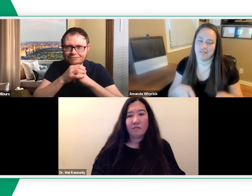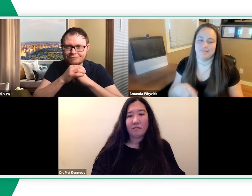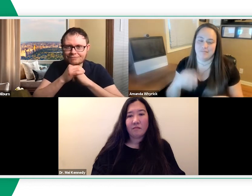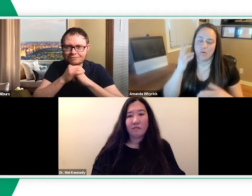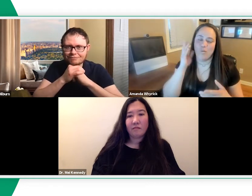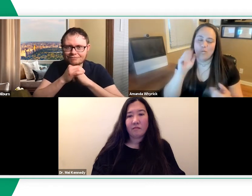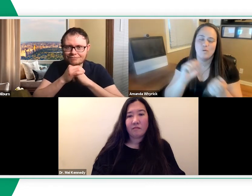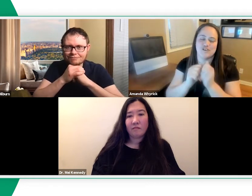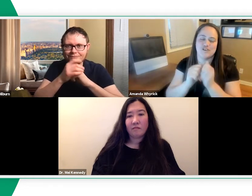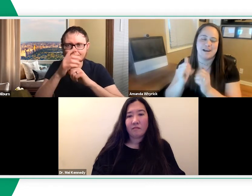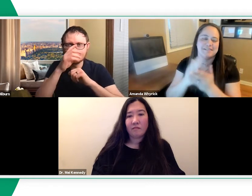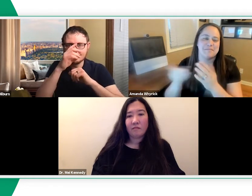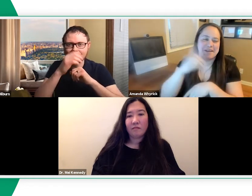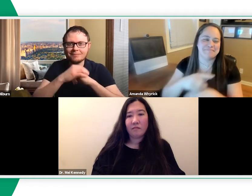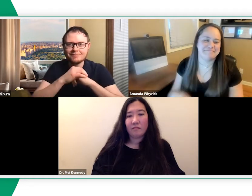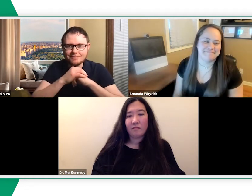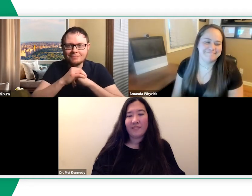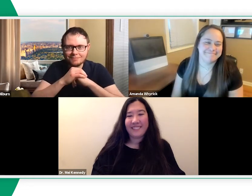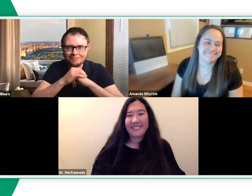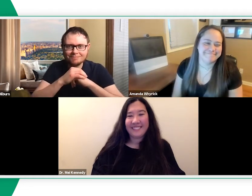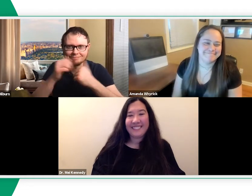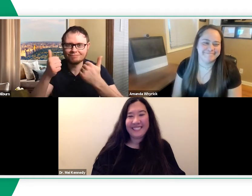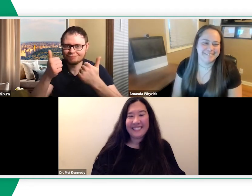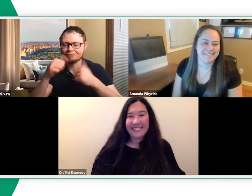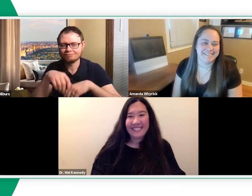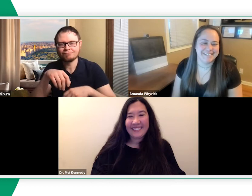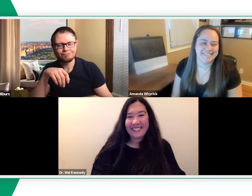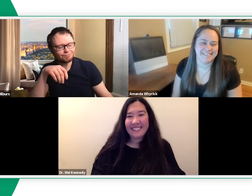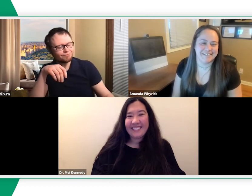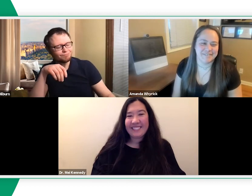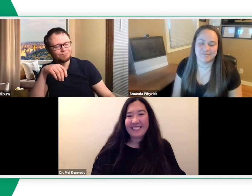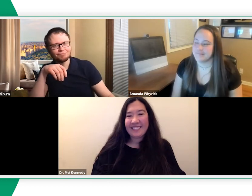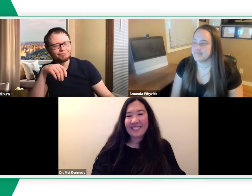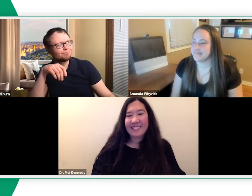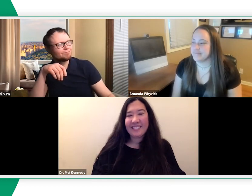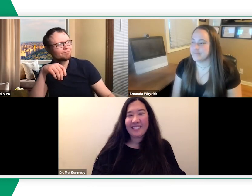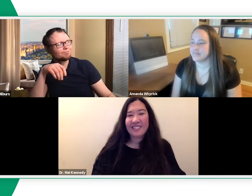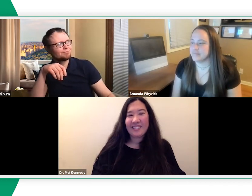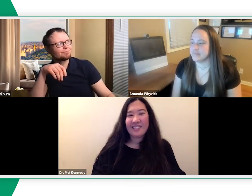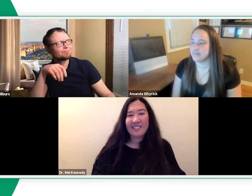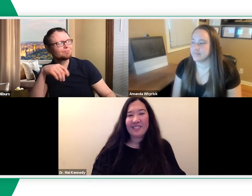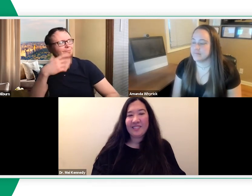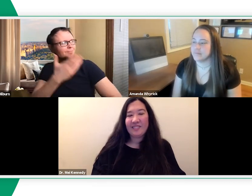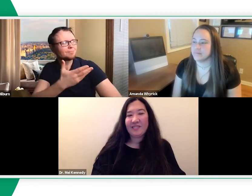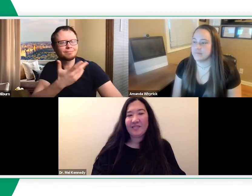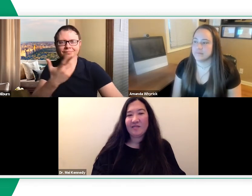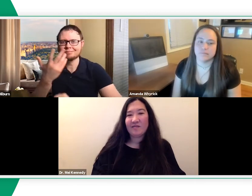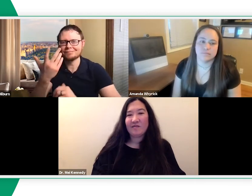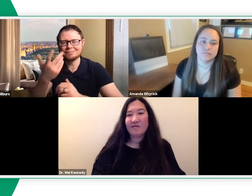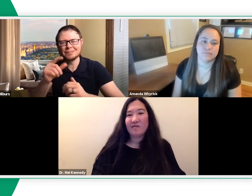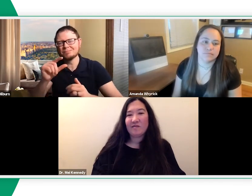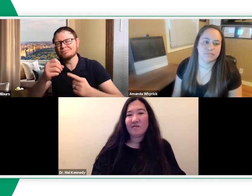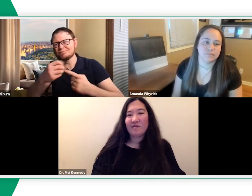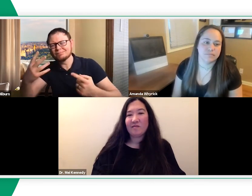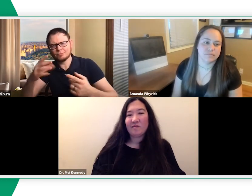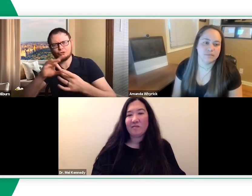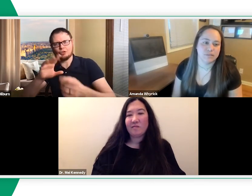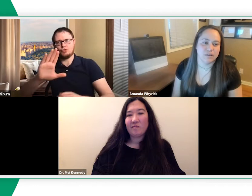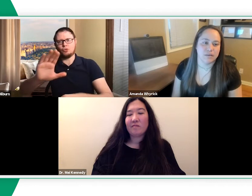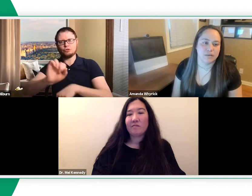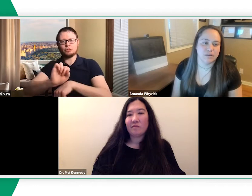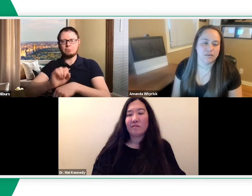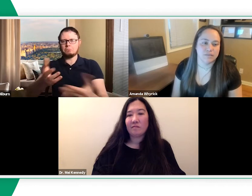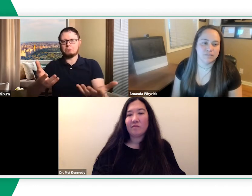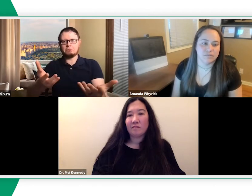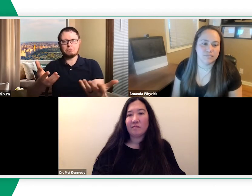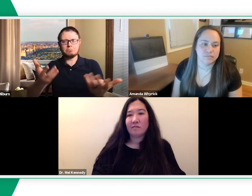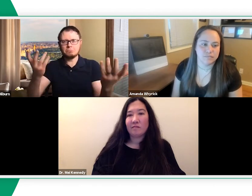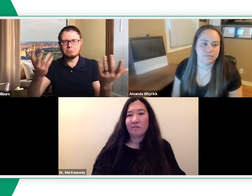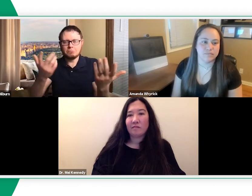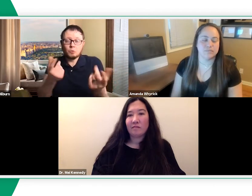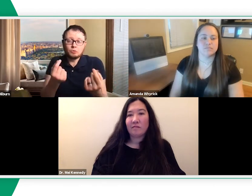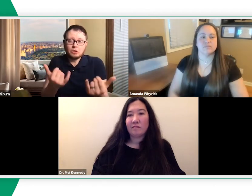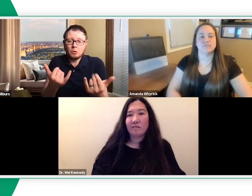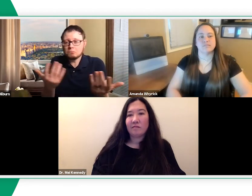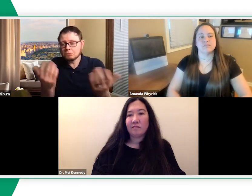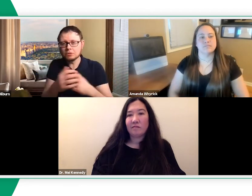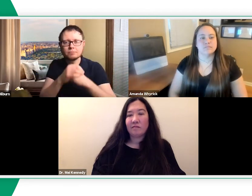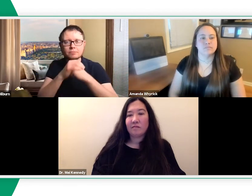We will change that someday. >>BRIAN MILBURN: So, how does cybersecurity